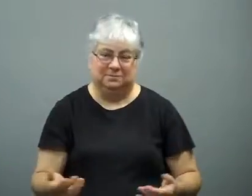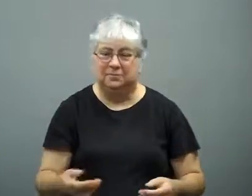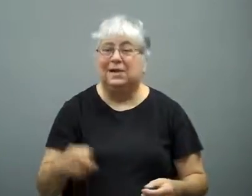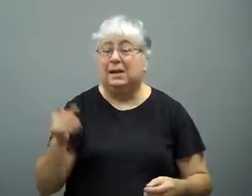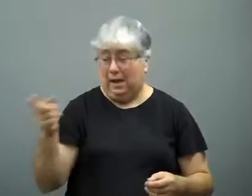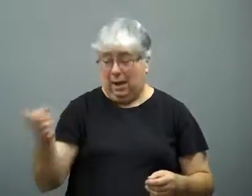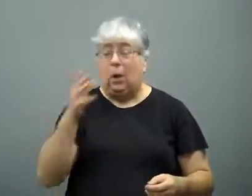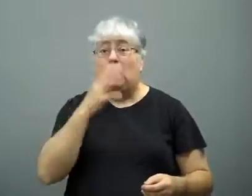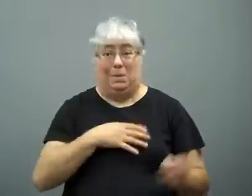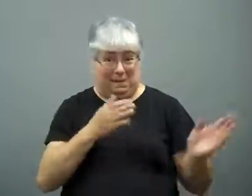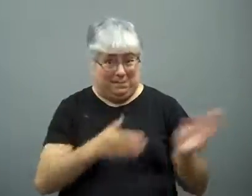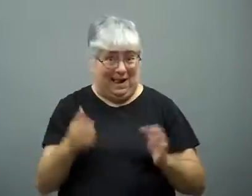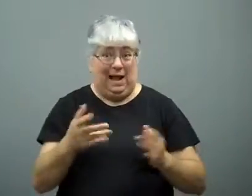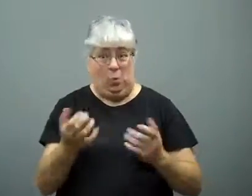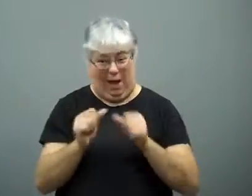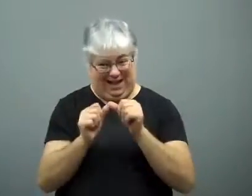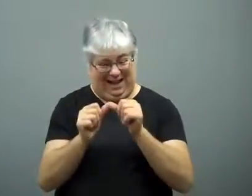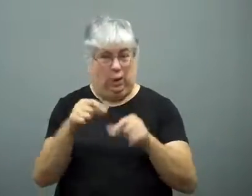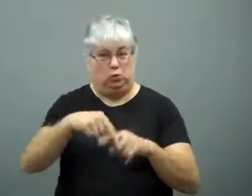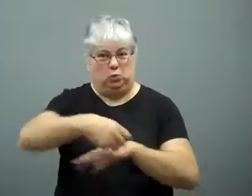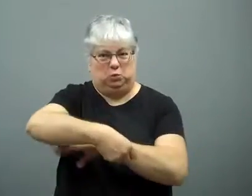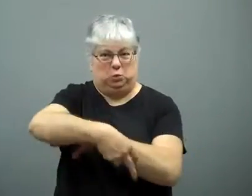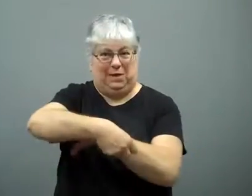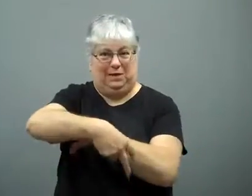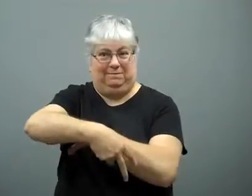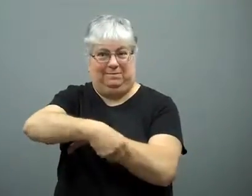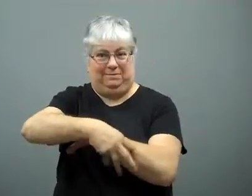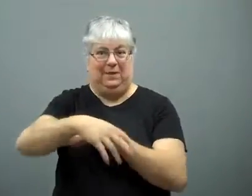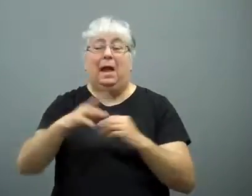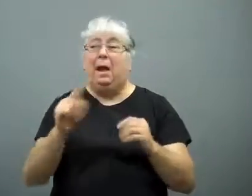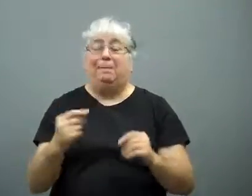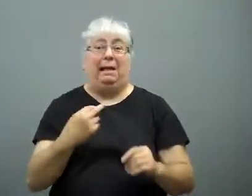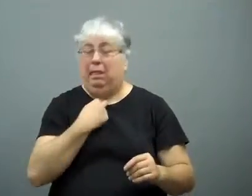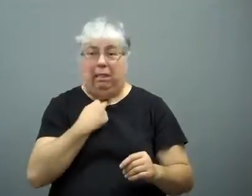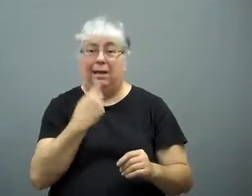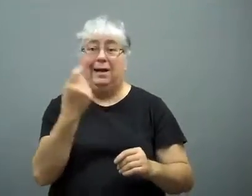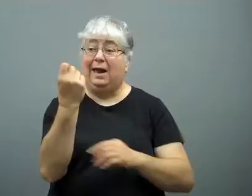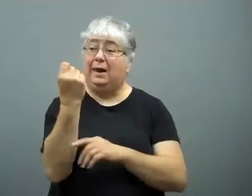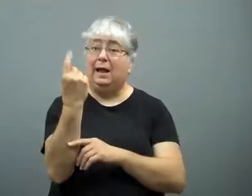She had planned to continue until midnight.